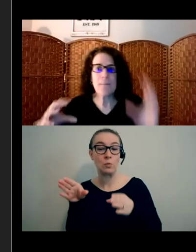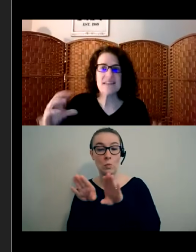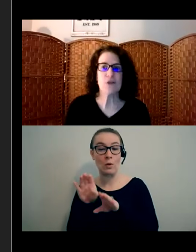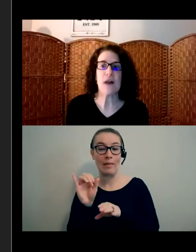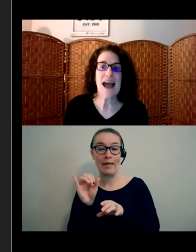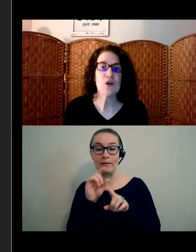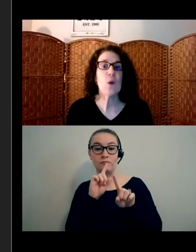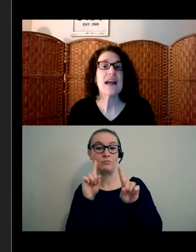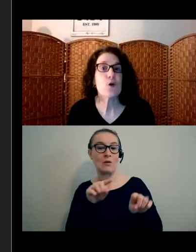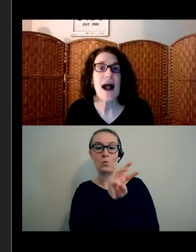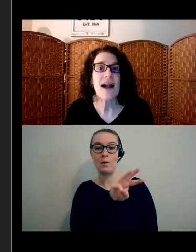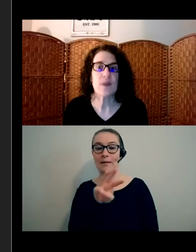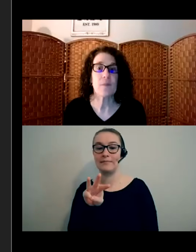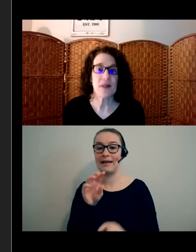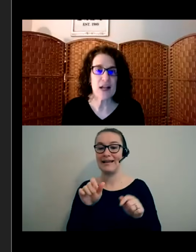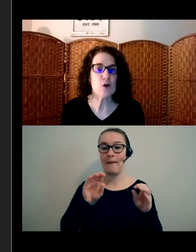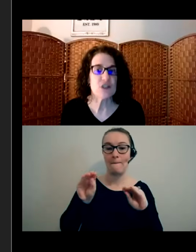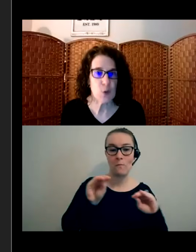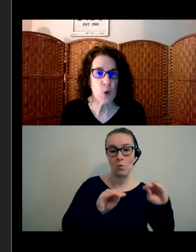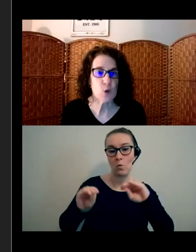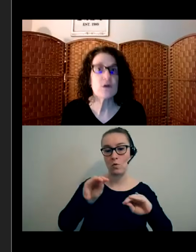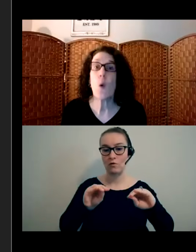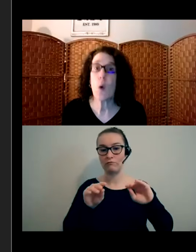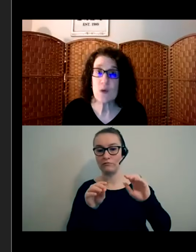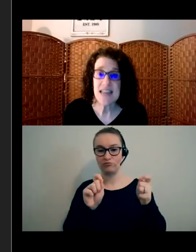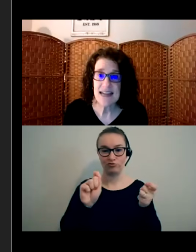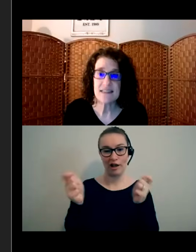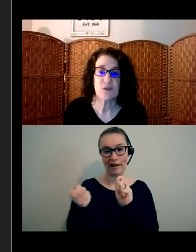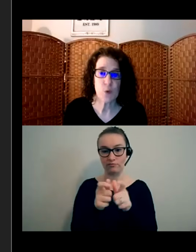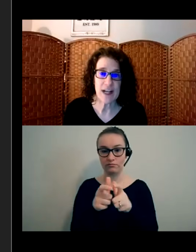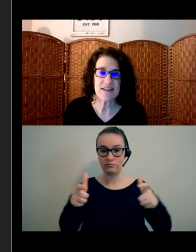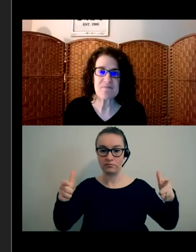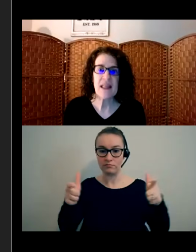based on how you interact with the player controls or resize the screen.